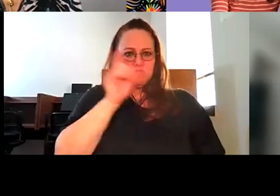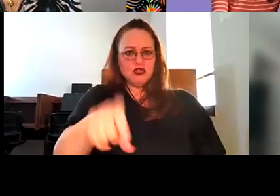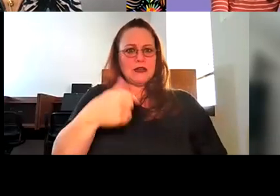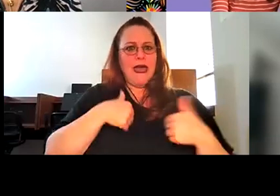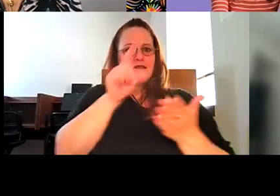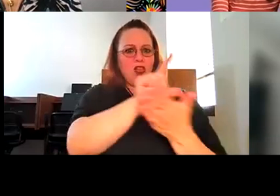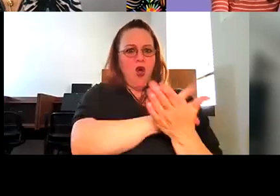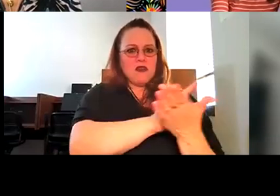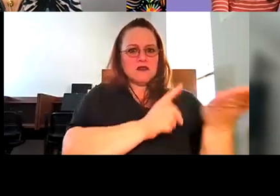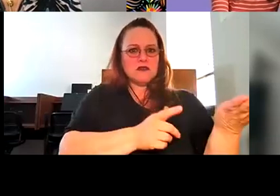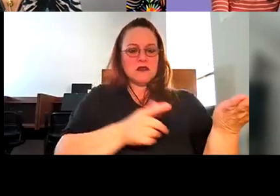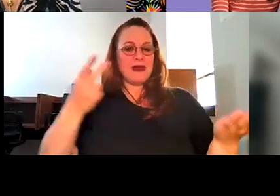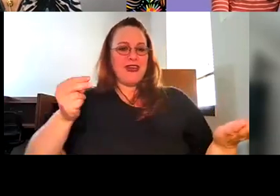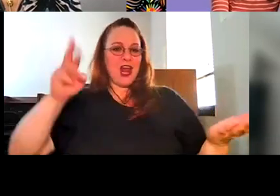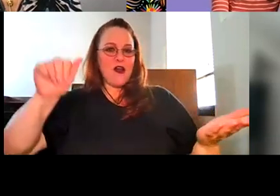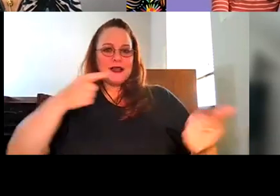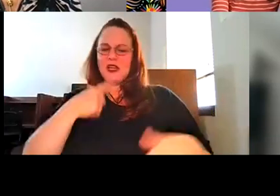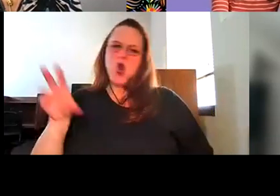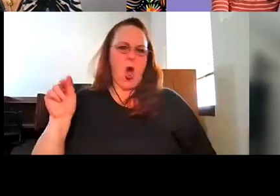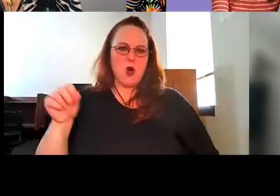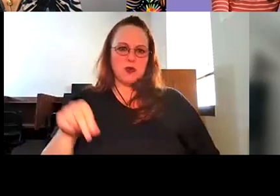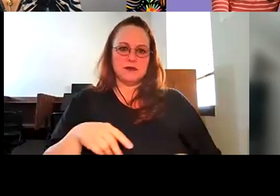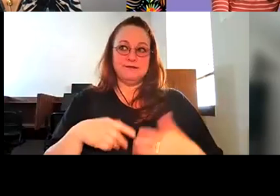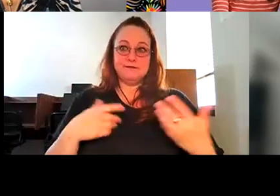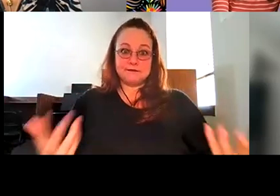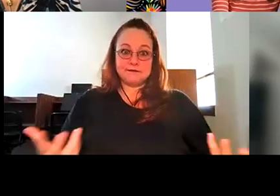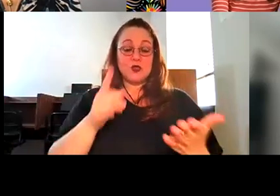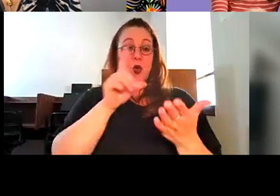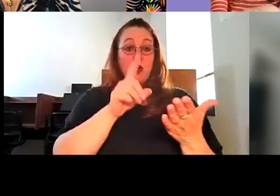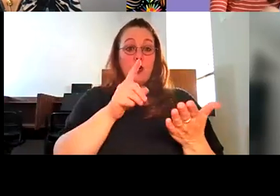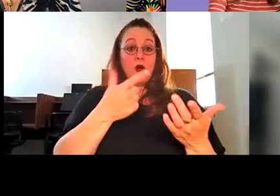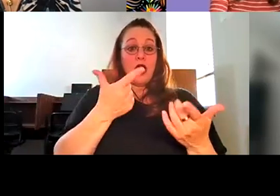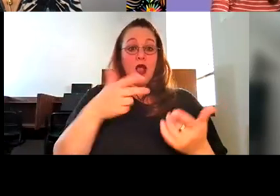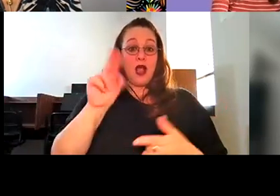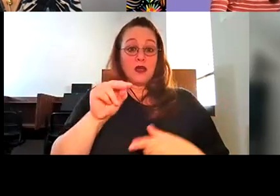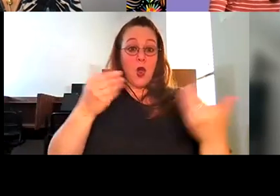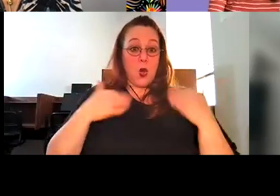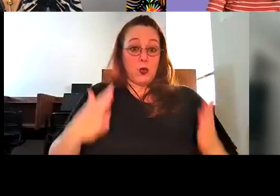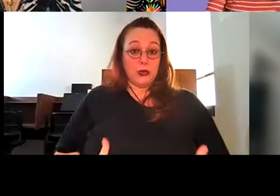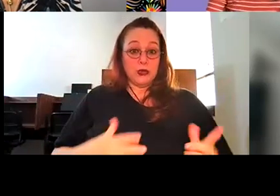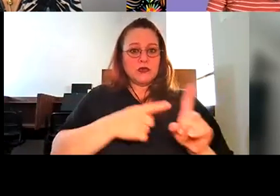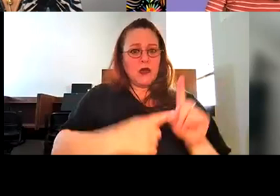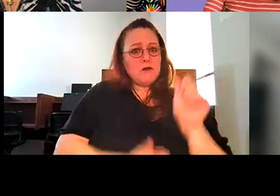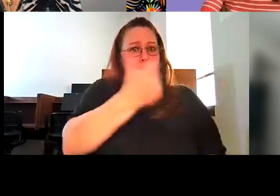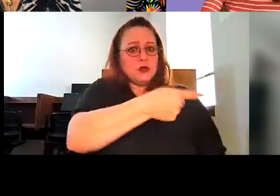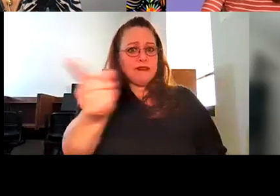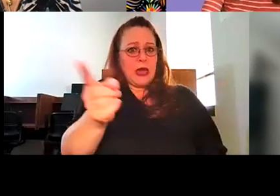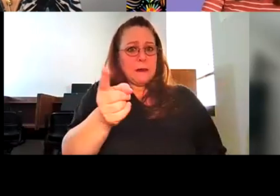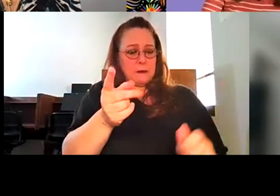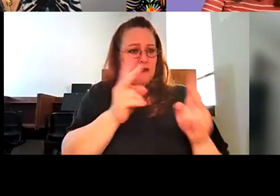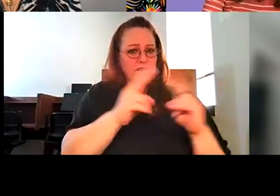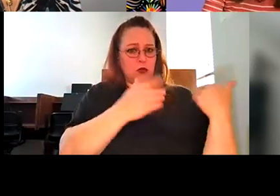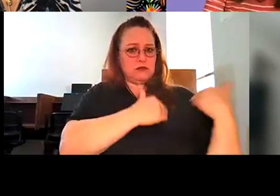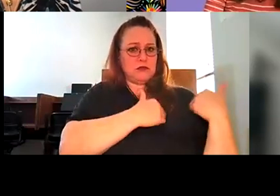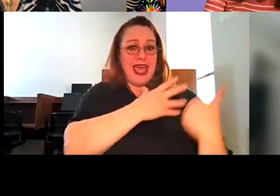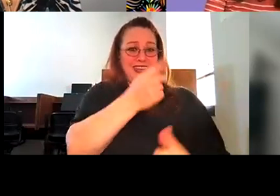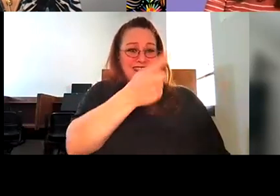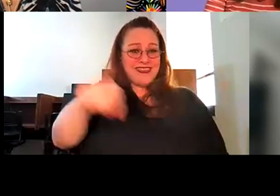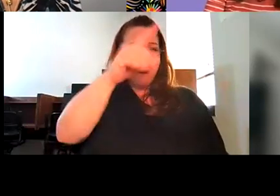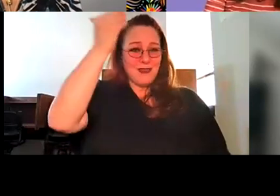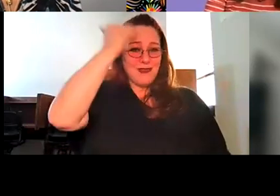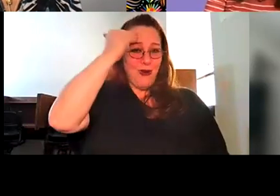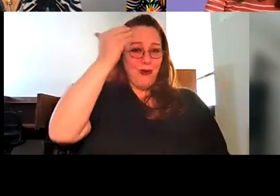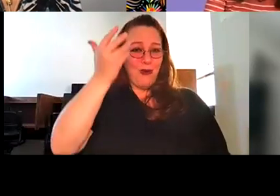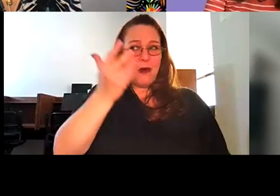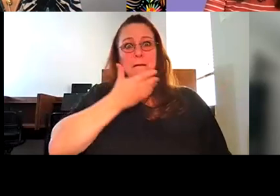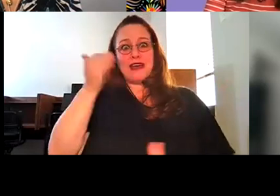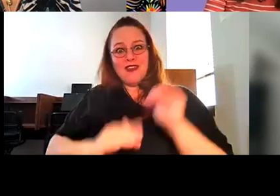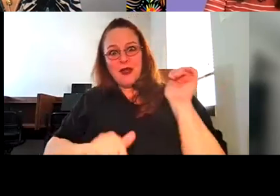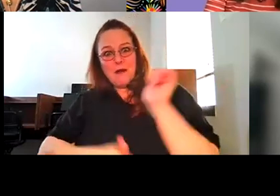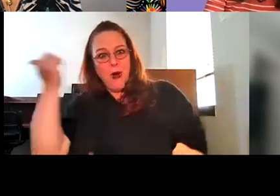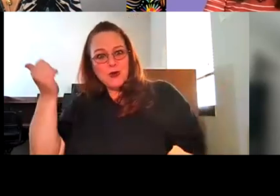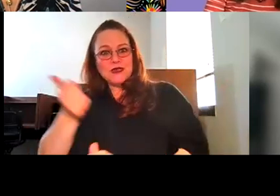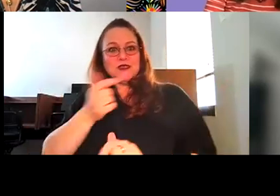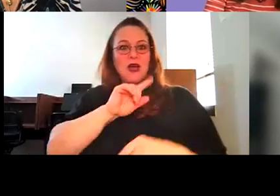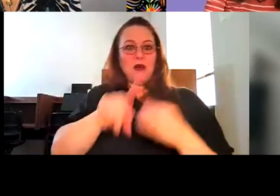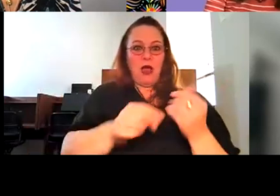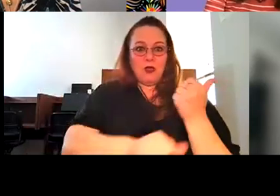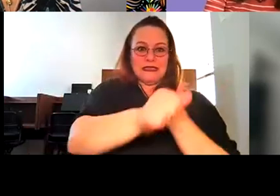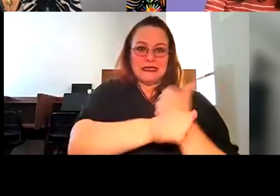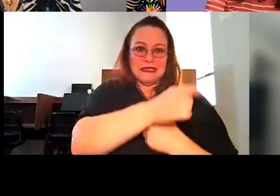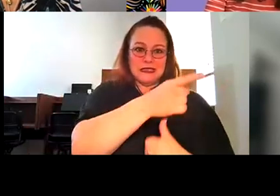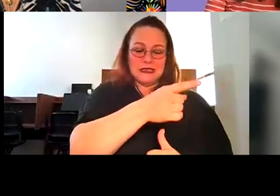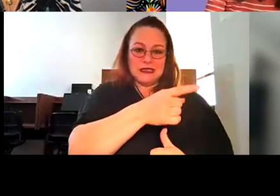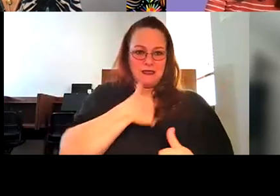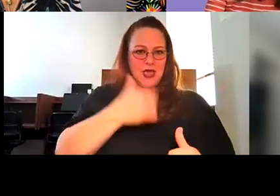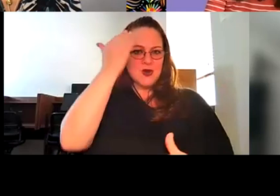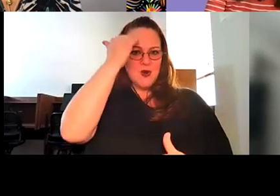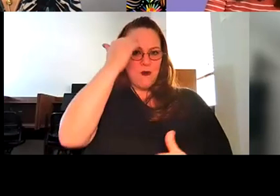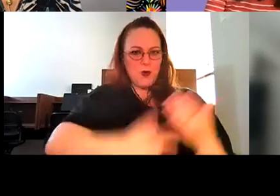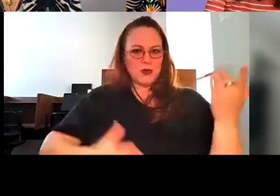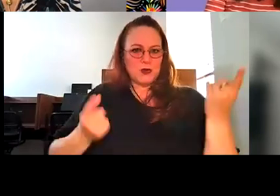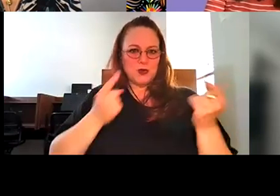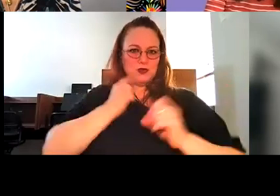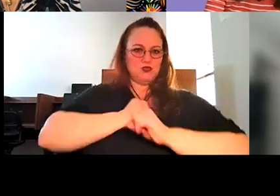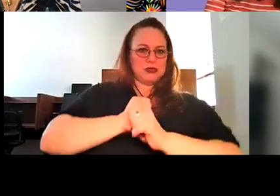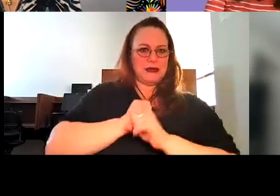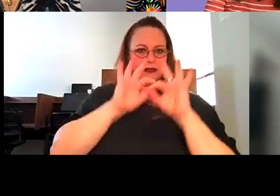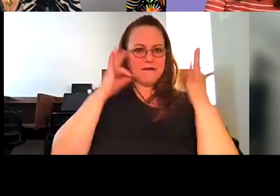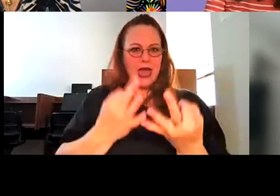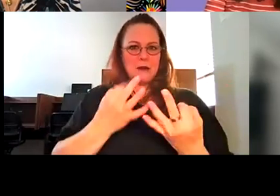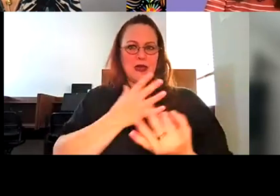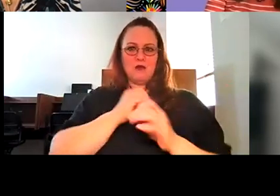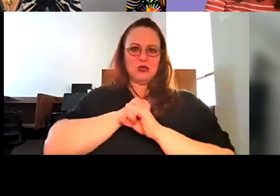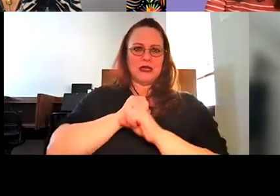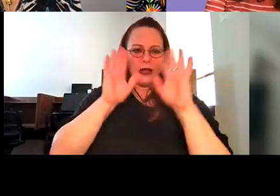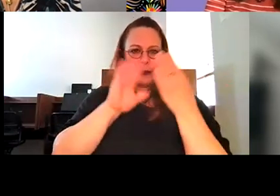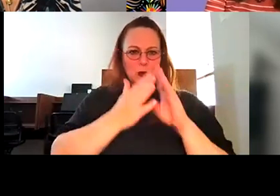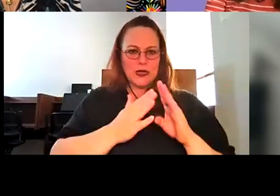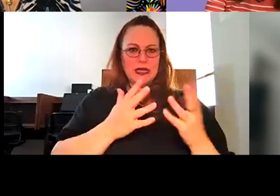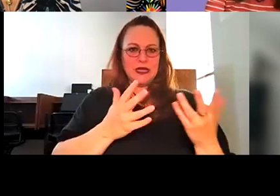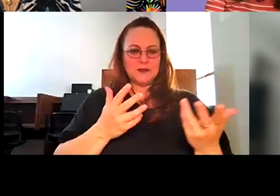Robyn Thomas: or so legal. Gun owners are really responsible for the most part, and many of them actually know better than anyone the risk guns present, and are very comfortable with the idea that we need to um take steps to protect our families and our communities from gun violence. Now